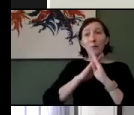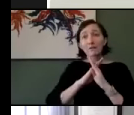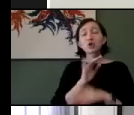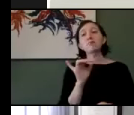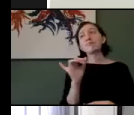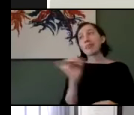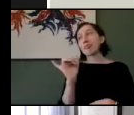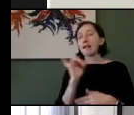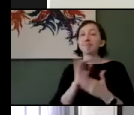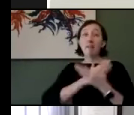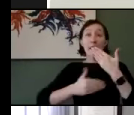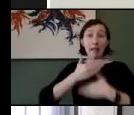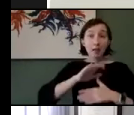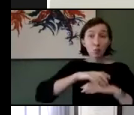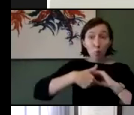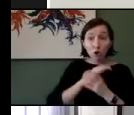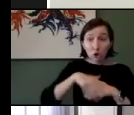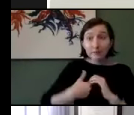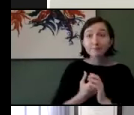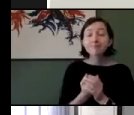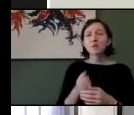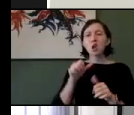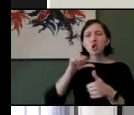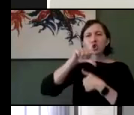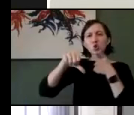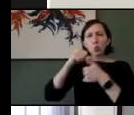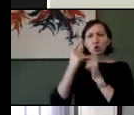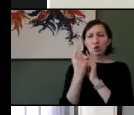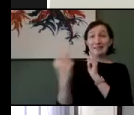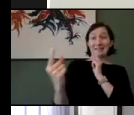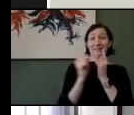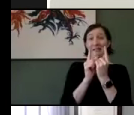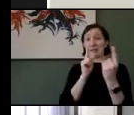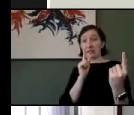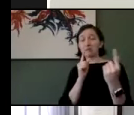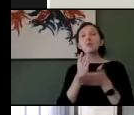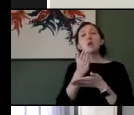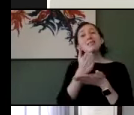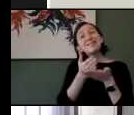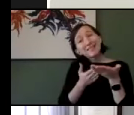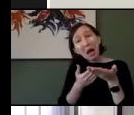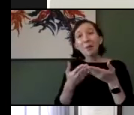social distancing, and some disabilities make it more difficult or impossible to wear a mask.